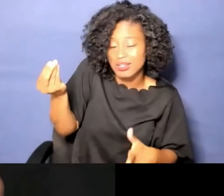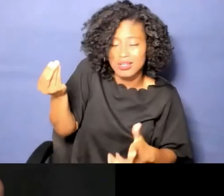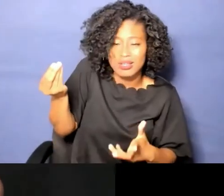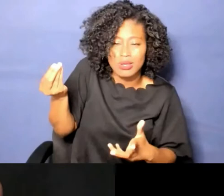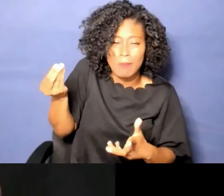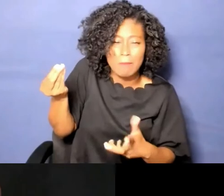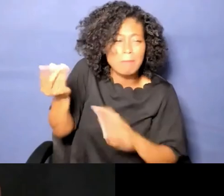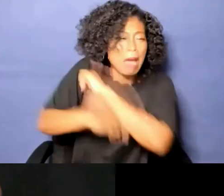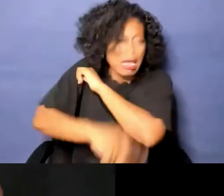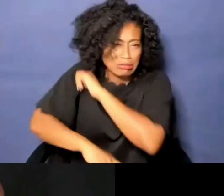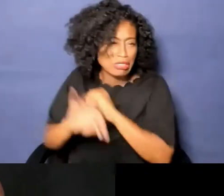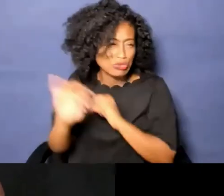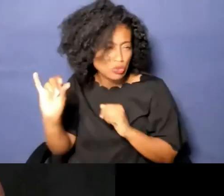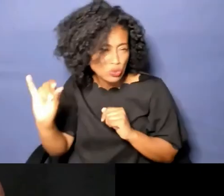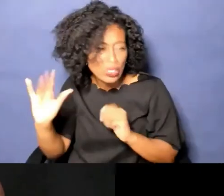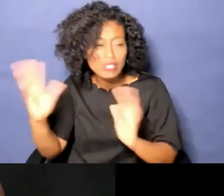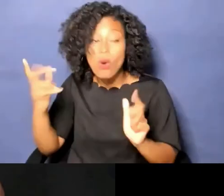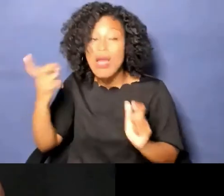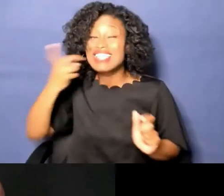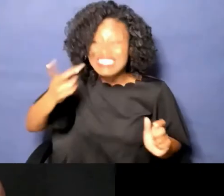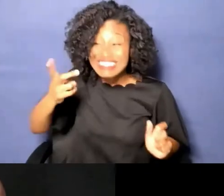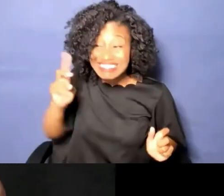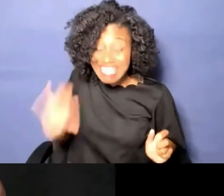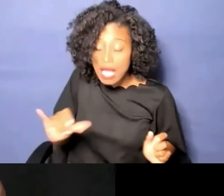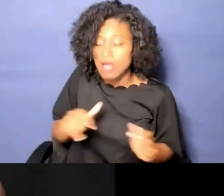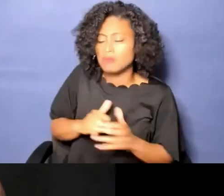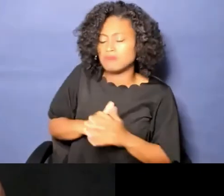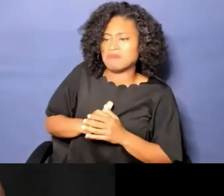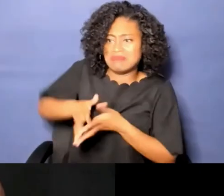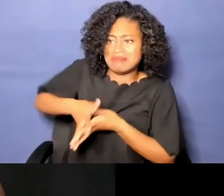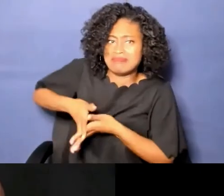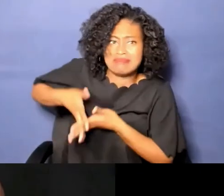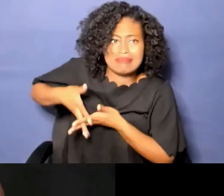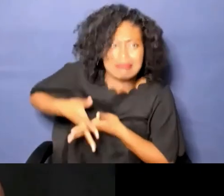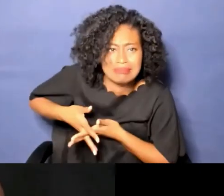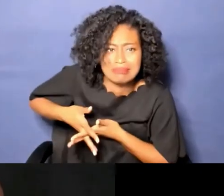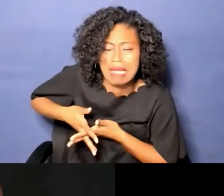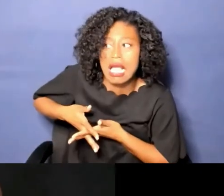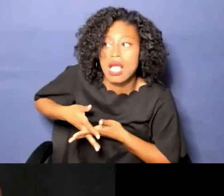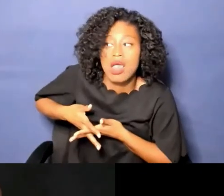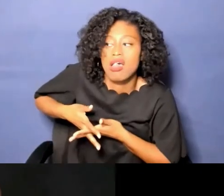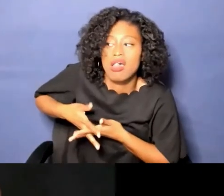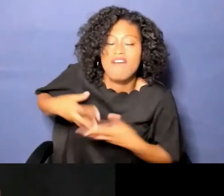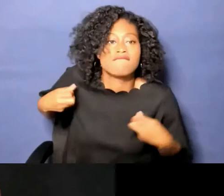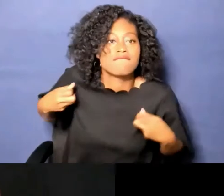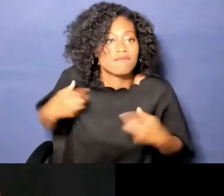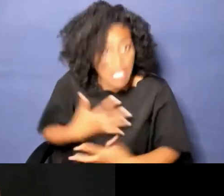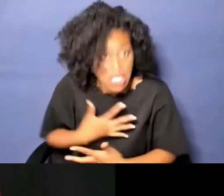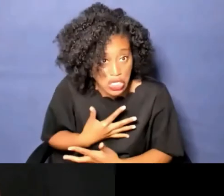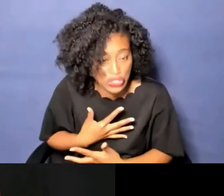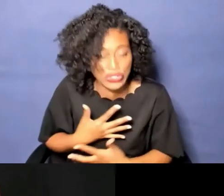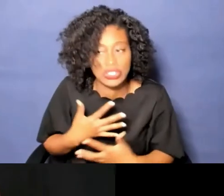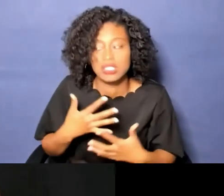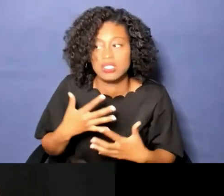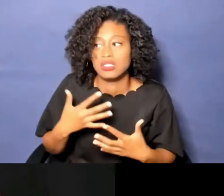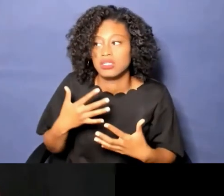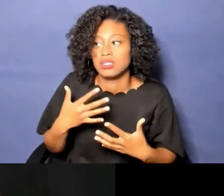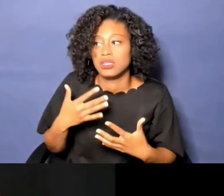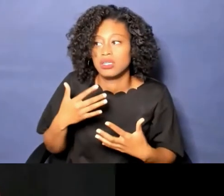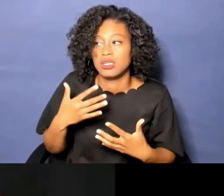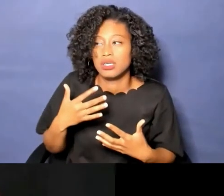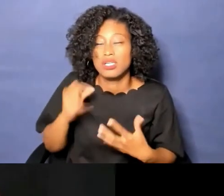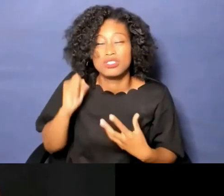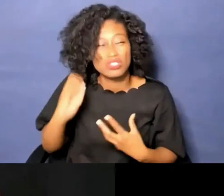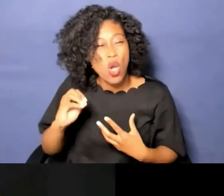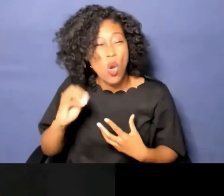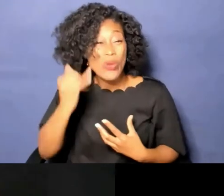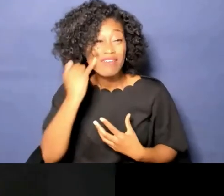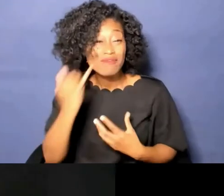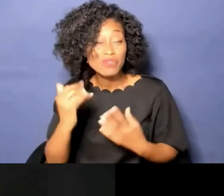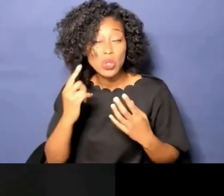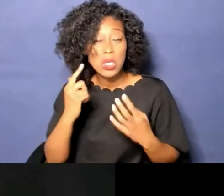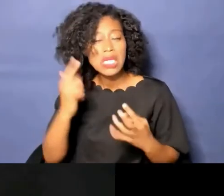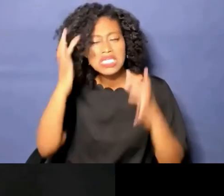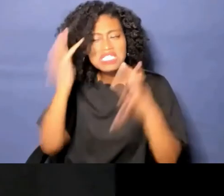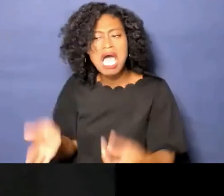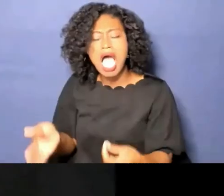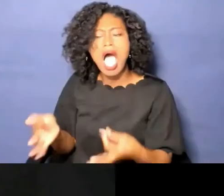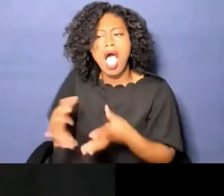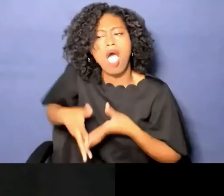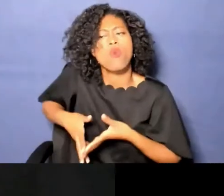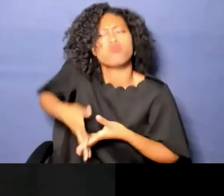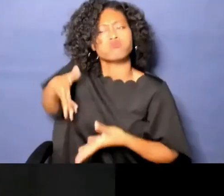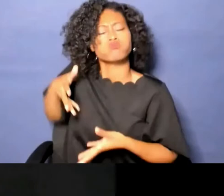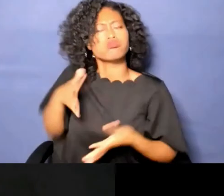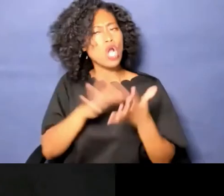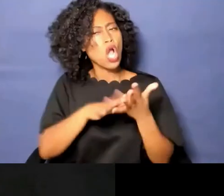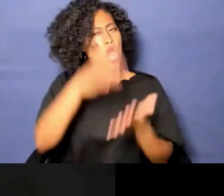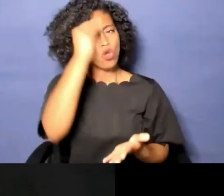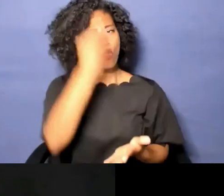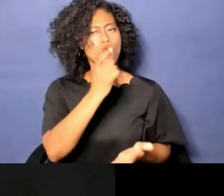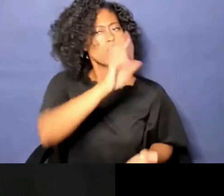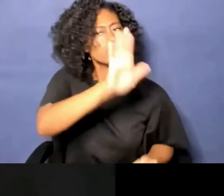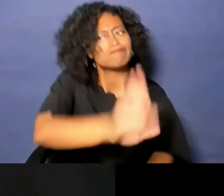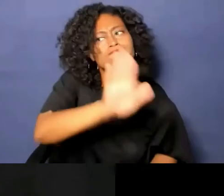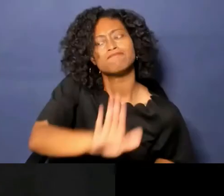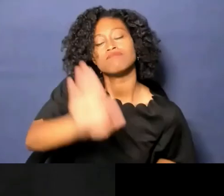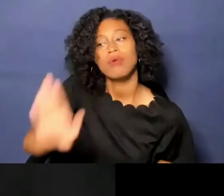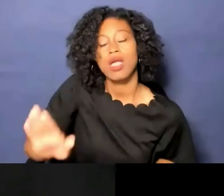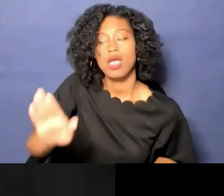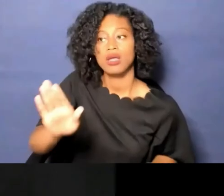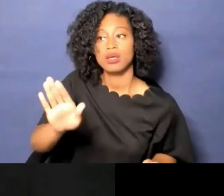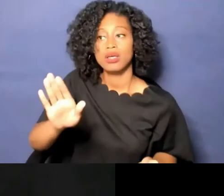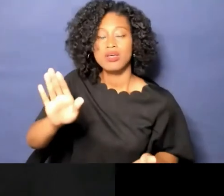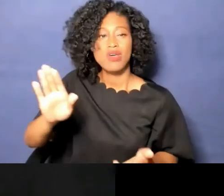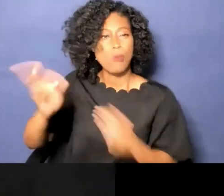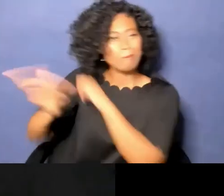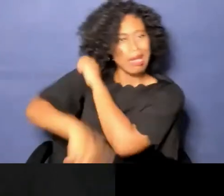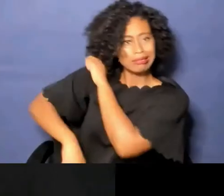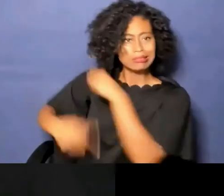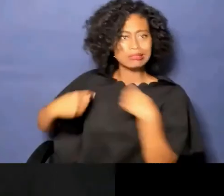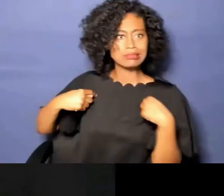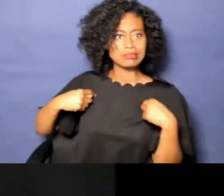So I see this era as imposing this punishment for difference. These are deeply embedded